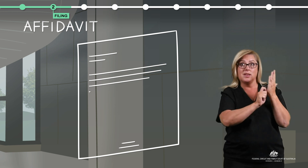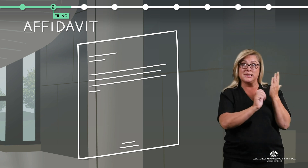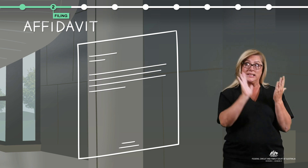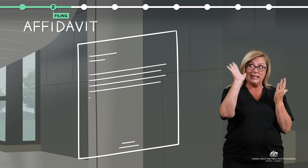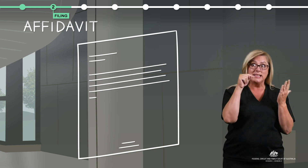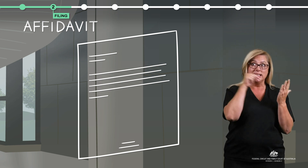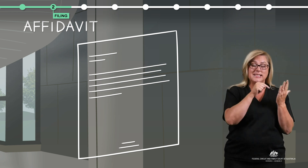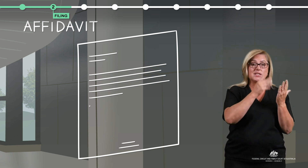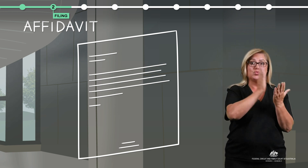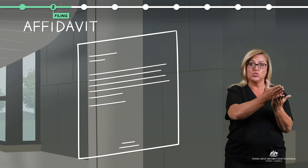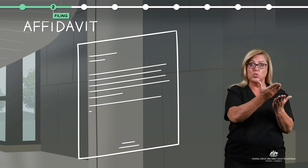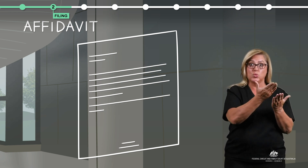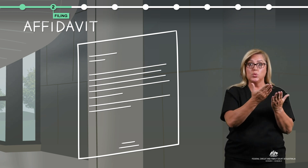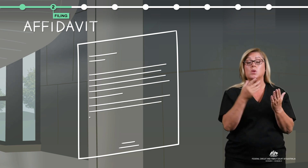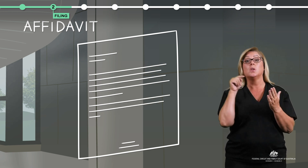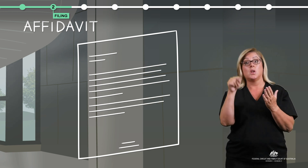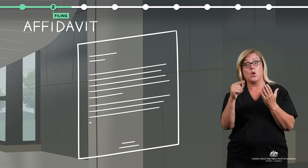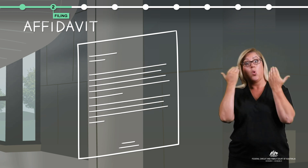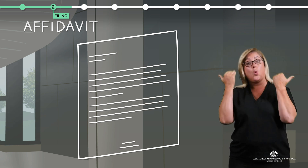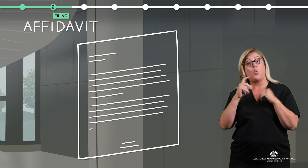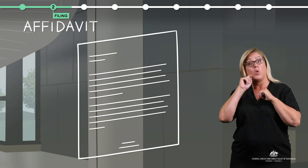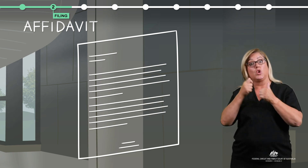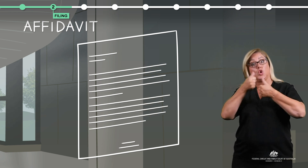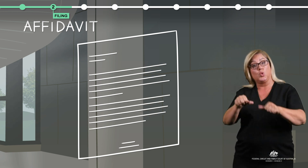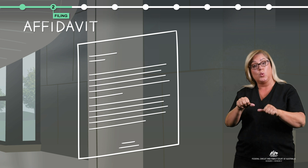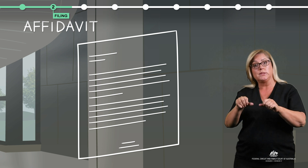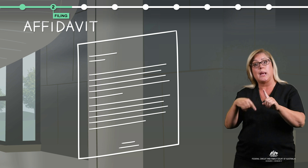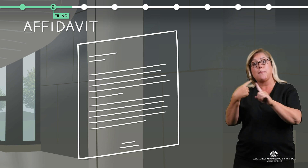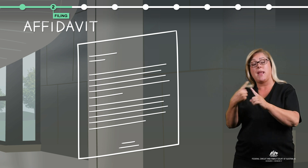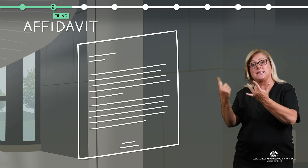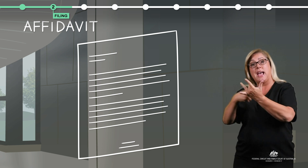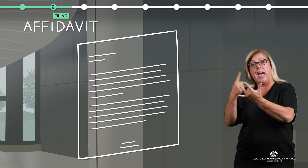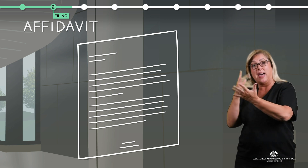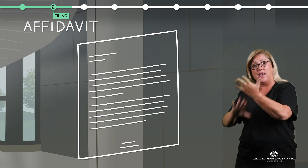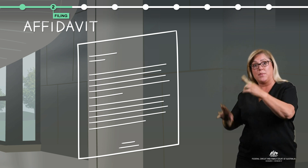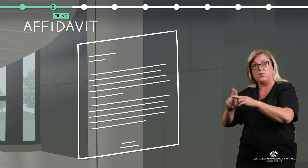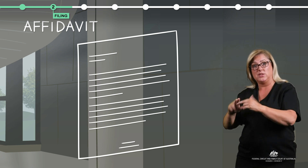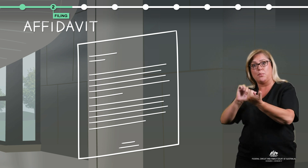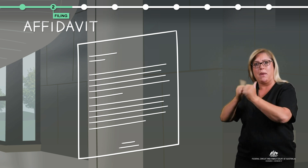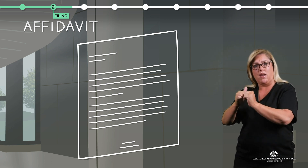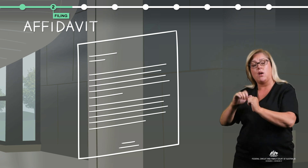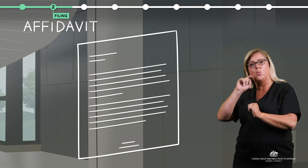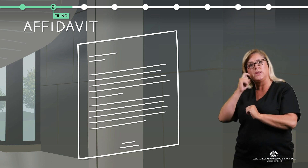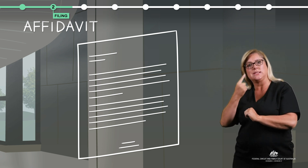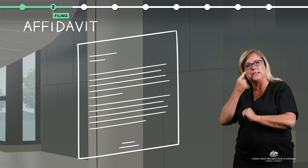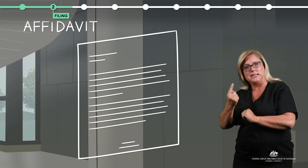This will be used in Court and is seen by the other party.